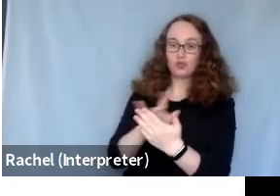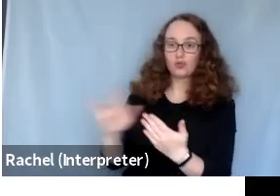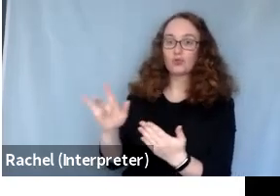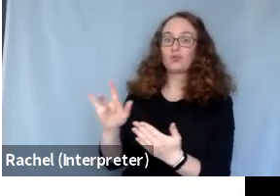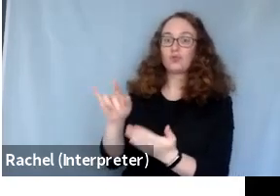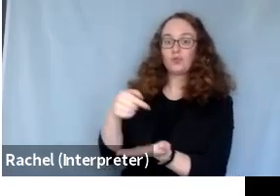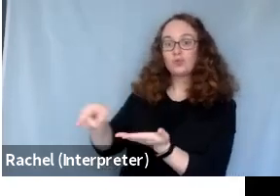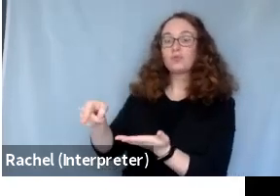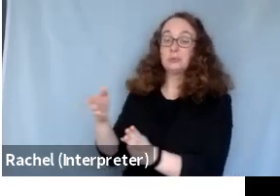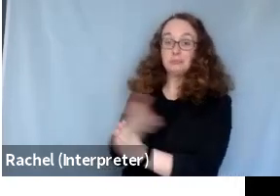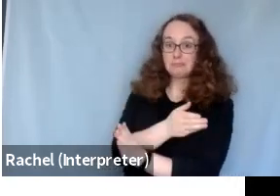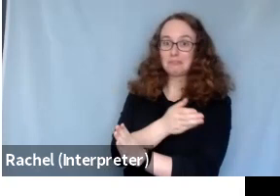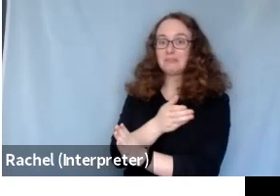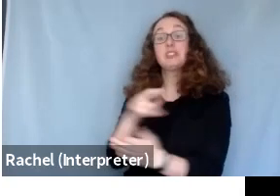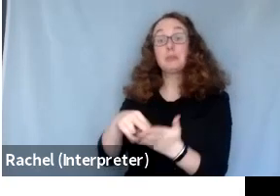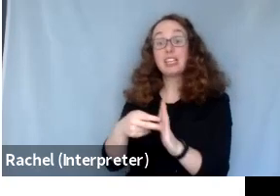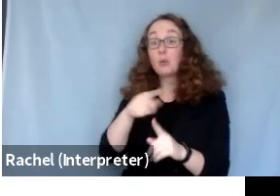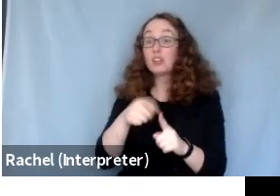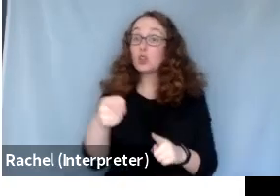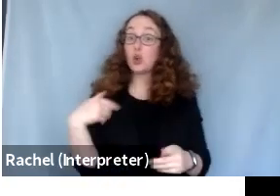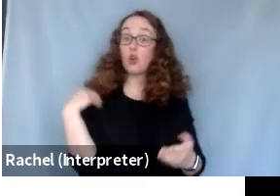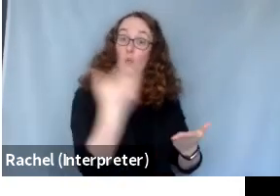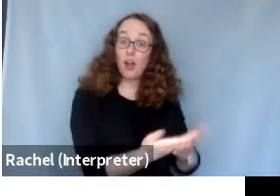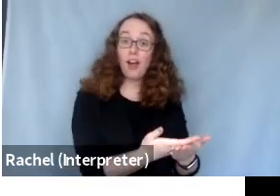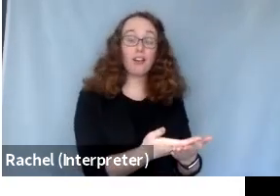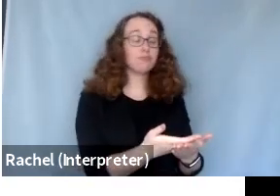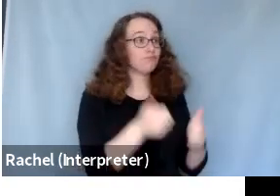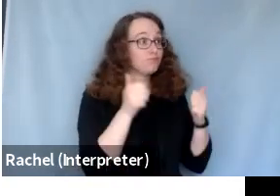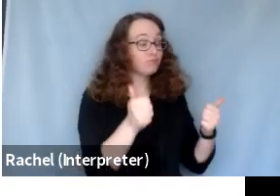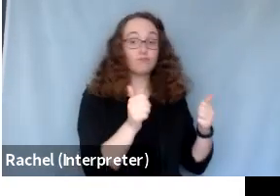upon your arrival, if you get that sort of aid we